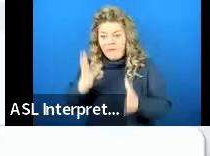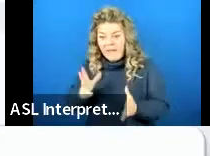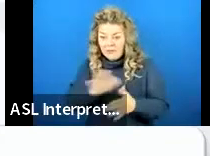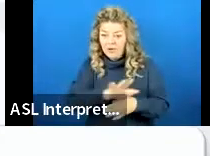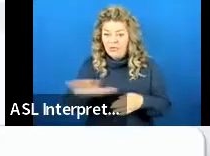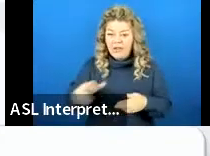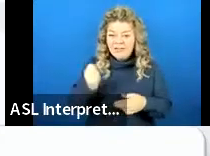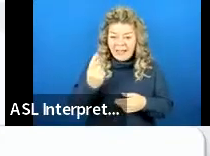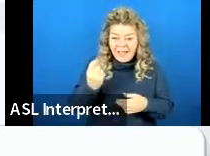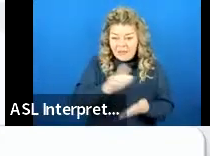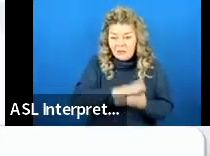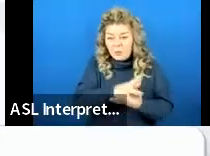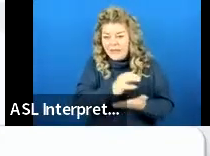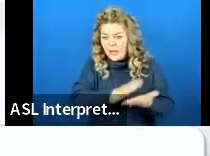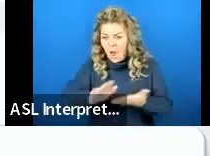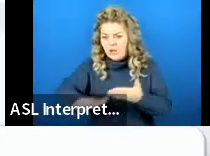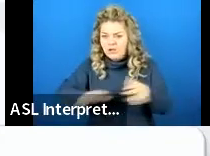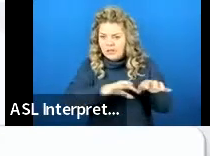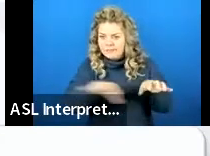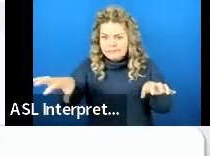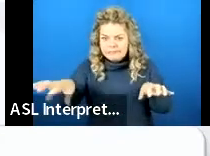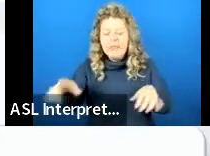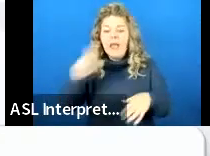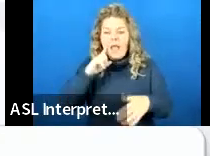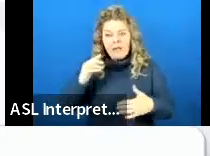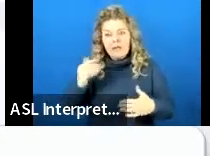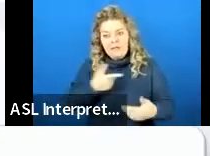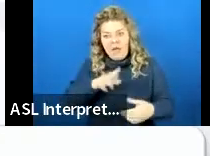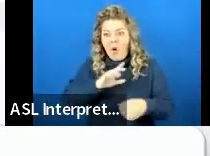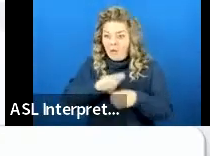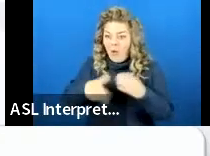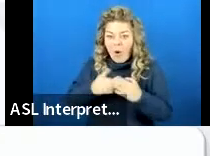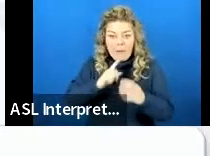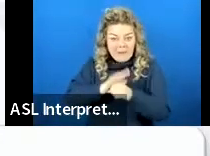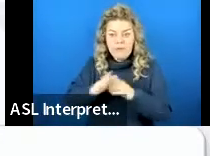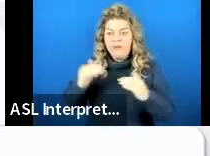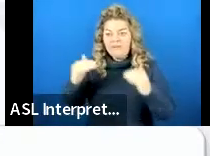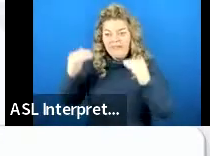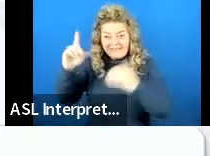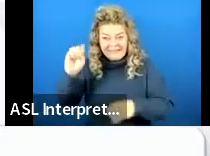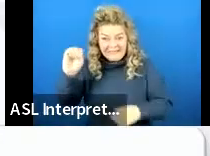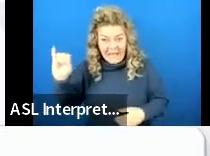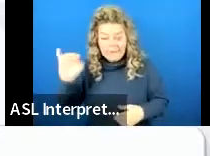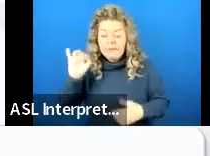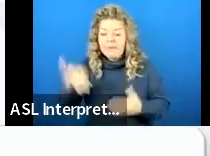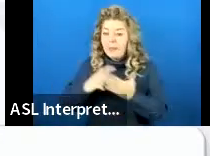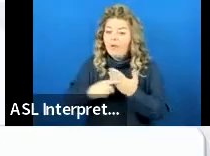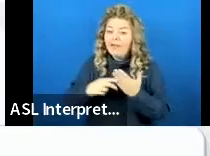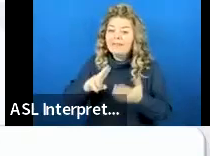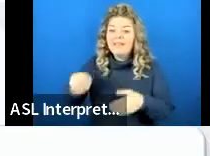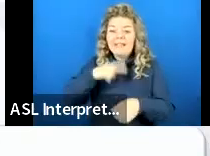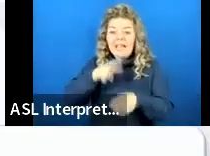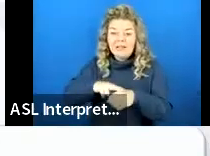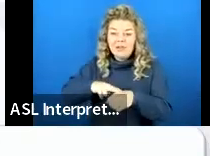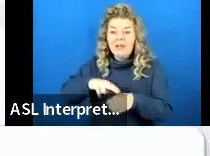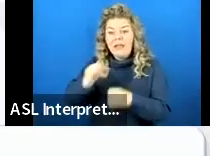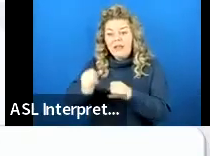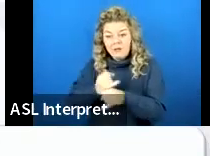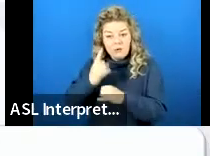and colleges all committed to advancing DEI. The program is part of the National Institutes for Health Faculty Institutional Recruitment